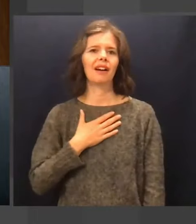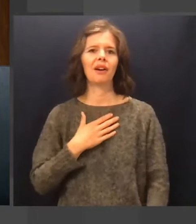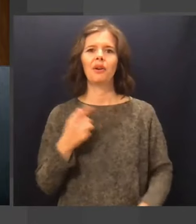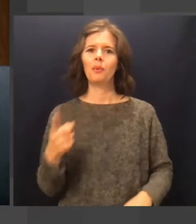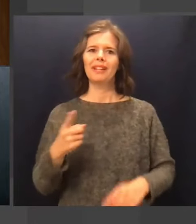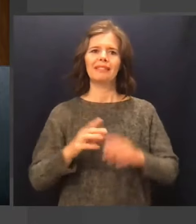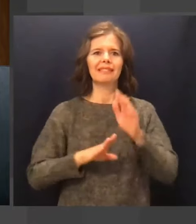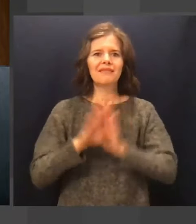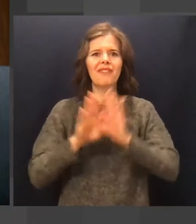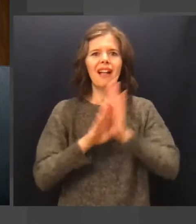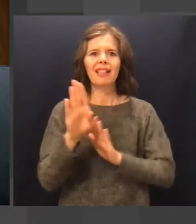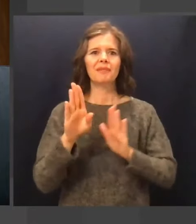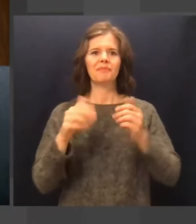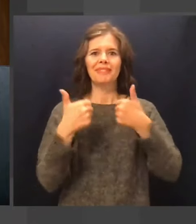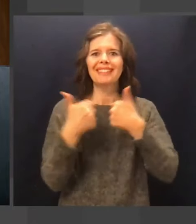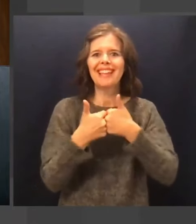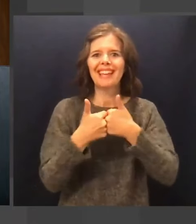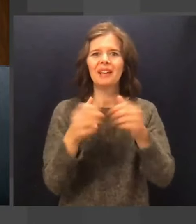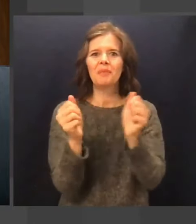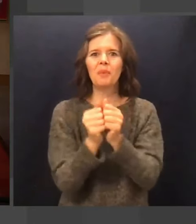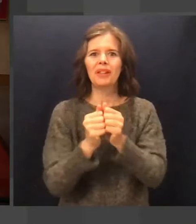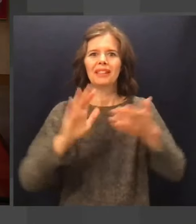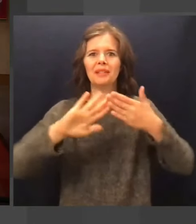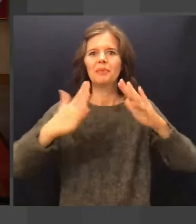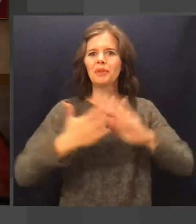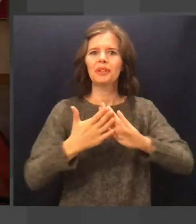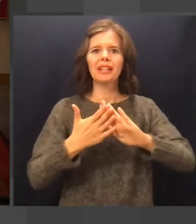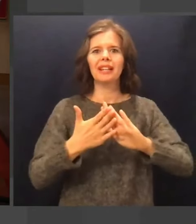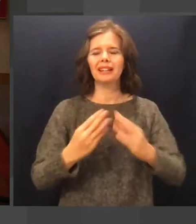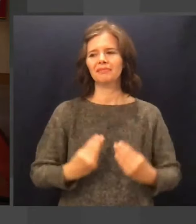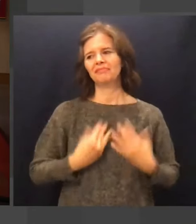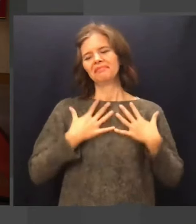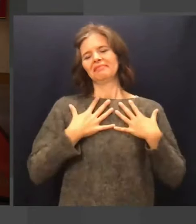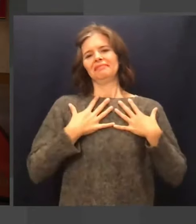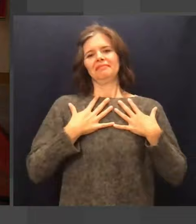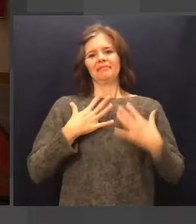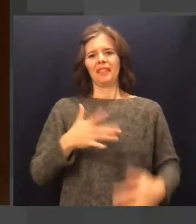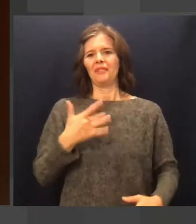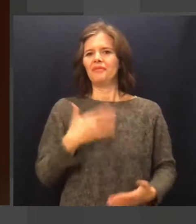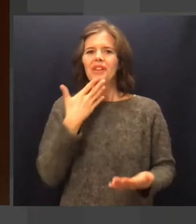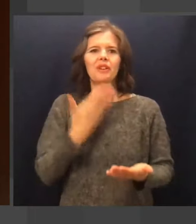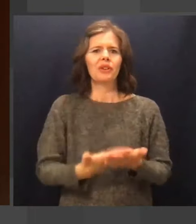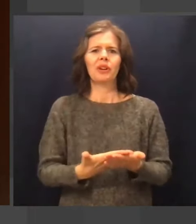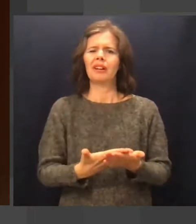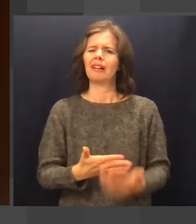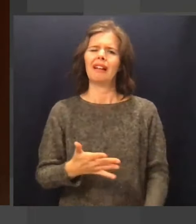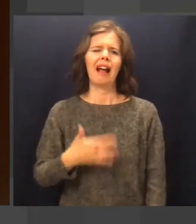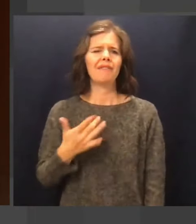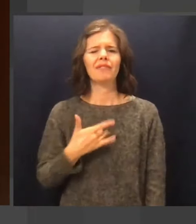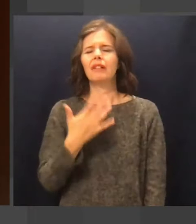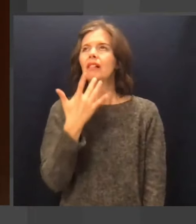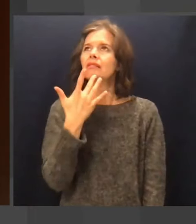GAME TOGETHER WITH THE COMMUNITY AND NOW TO SEE THAT YOU ARE SO HAPPY THAT IS SO GOOD.